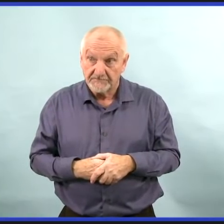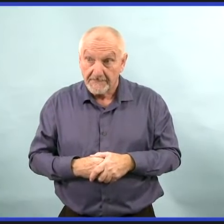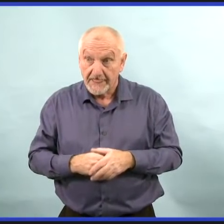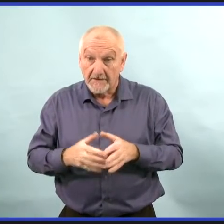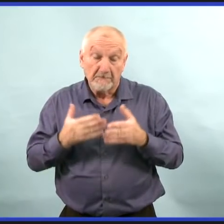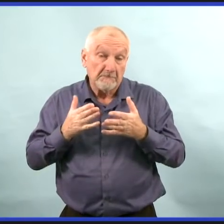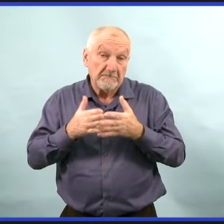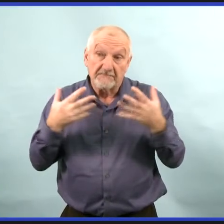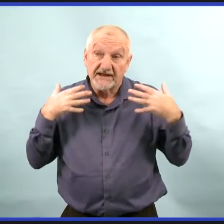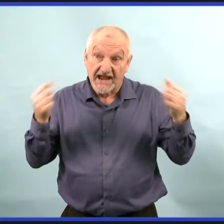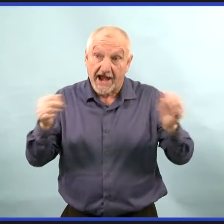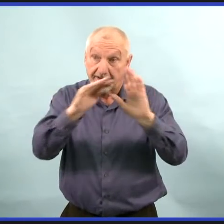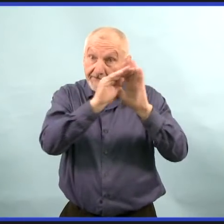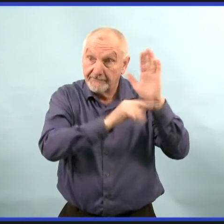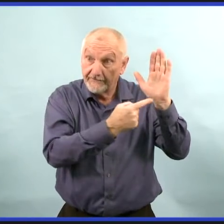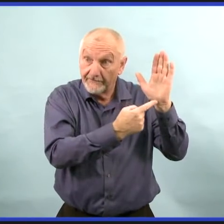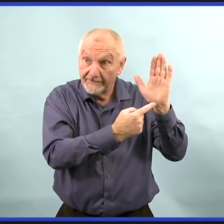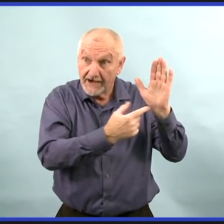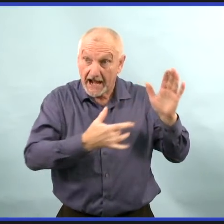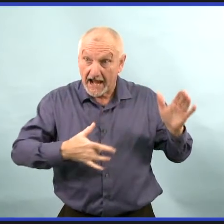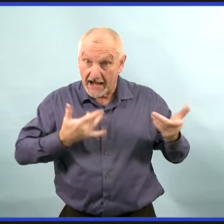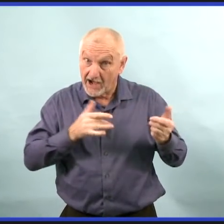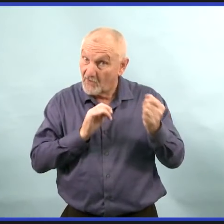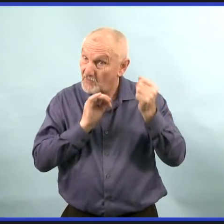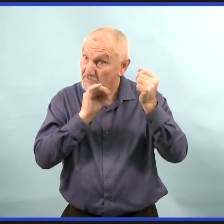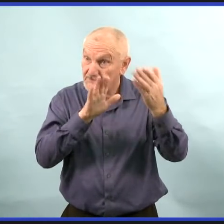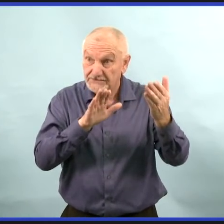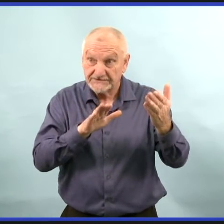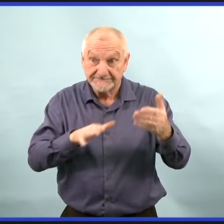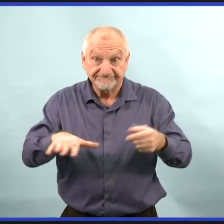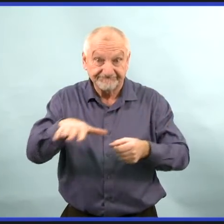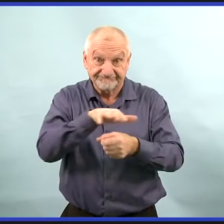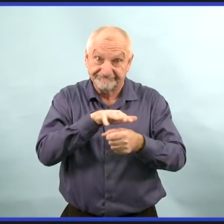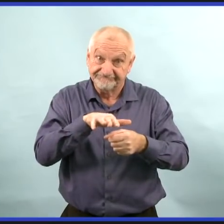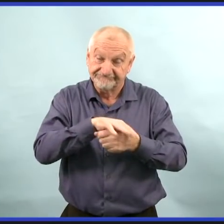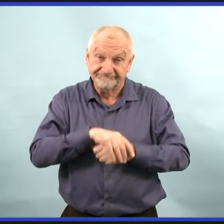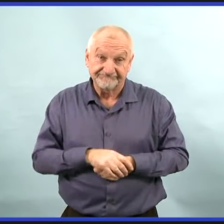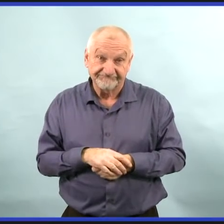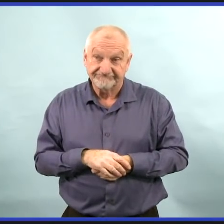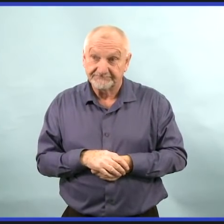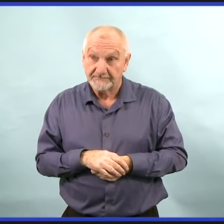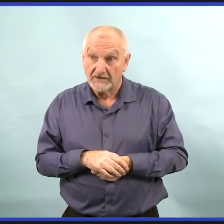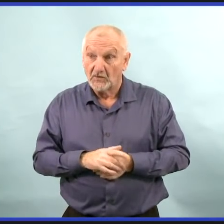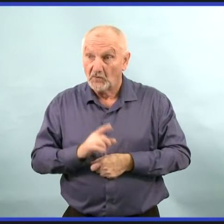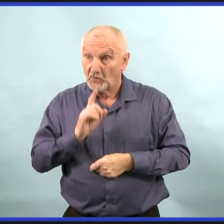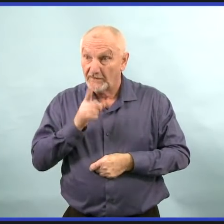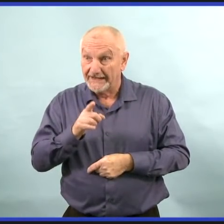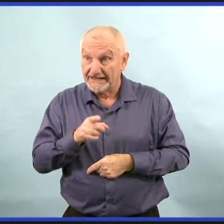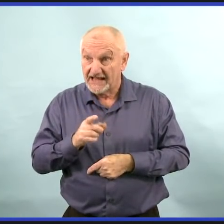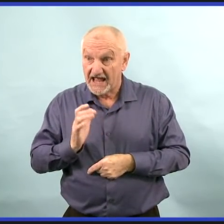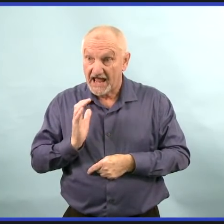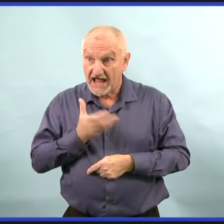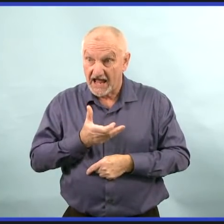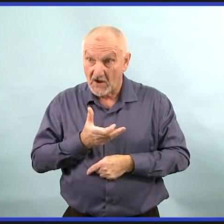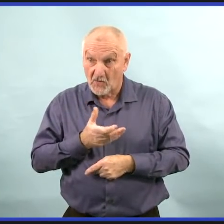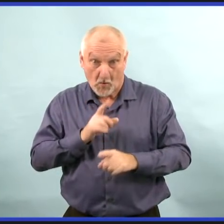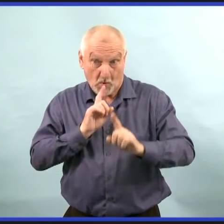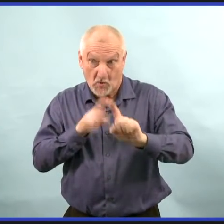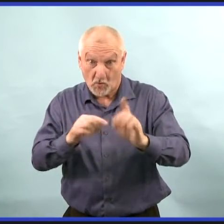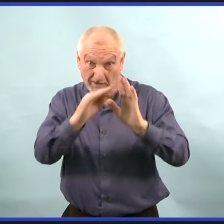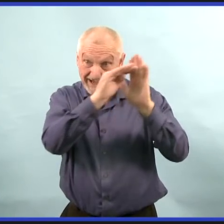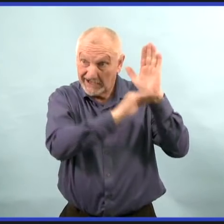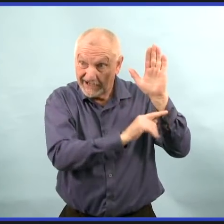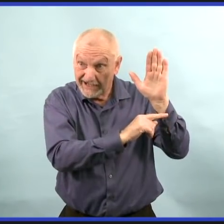and those measures aren't going to work unless they're adhered to to a large degree and so most